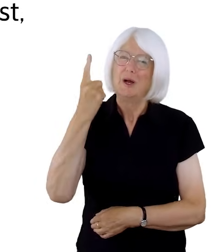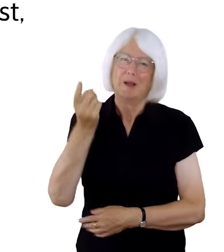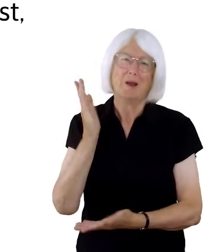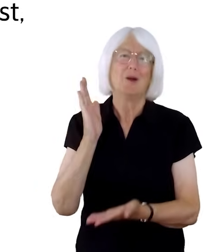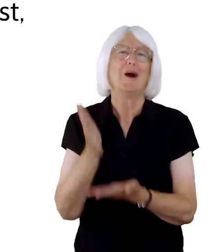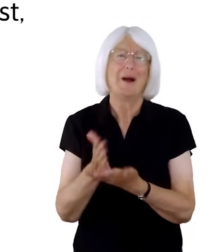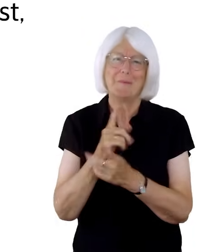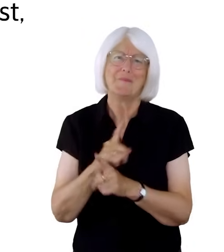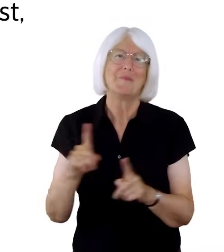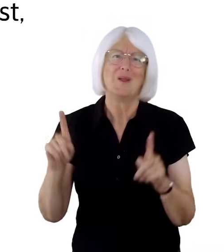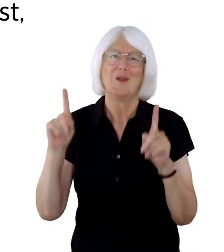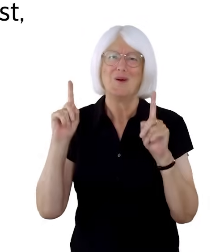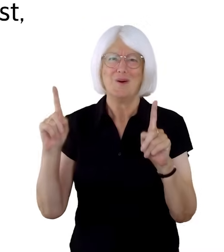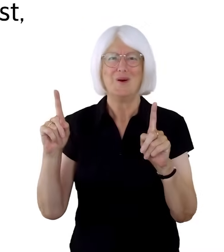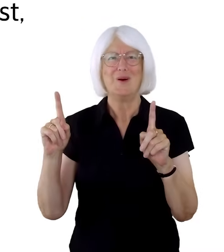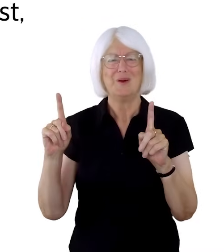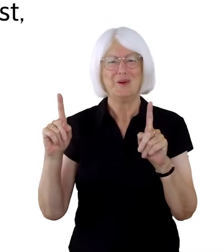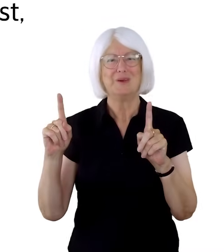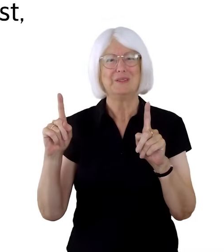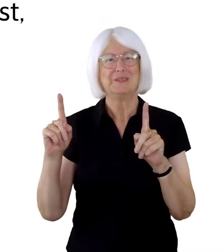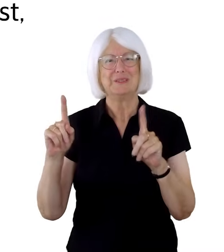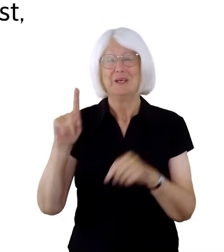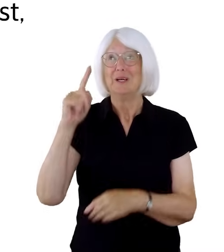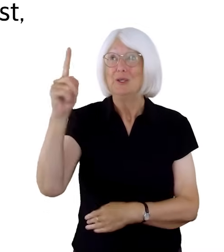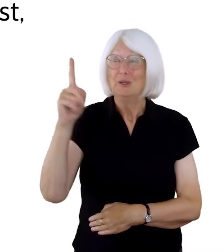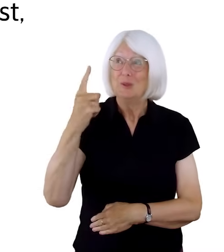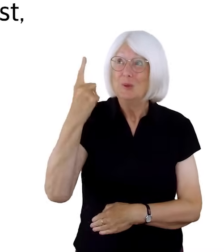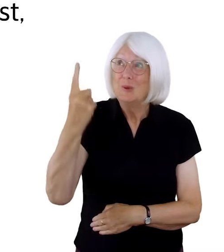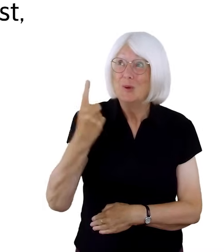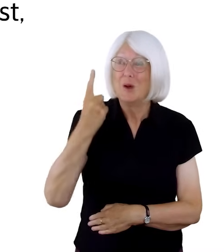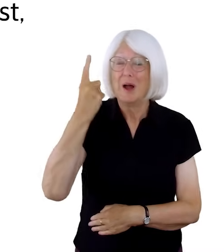You alone are the Lord